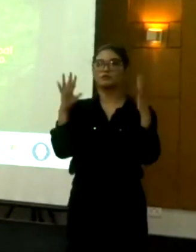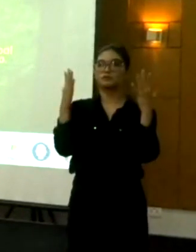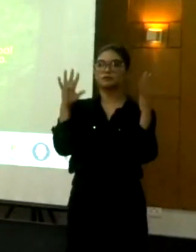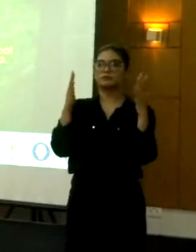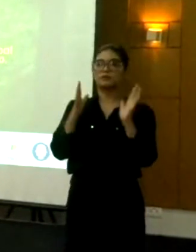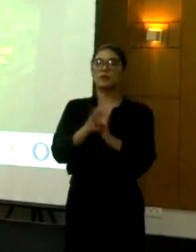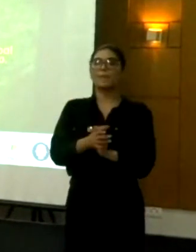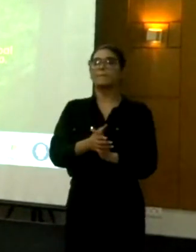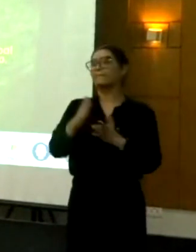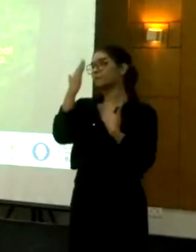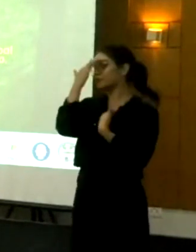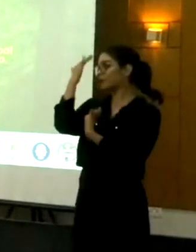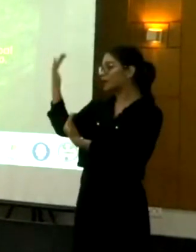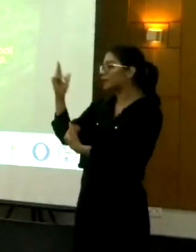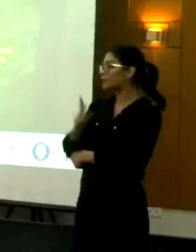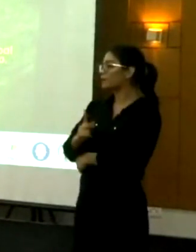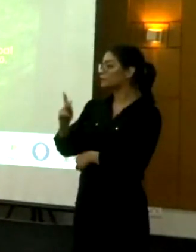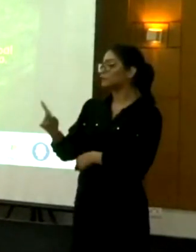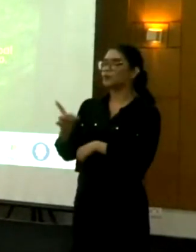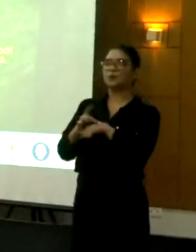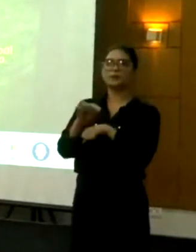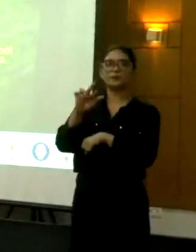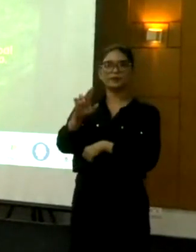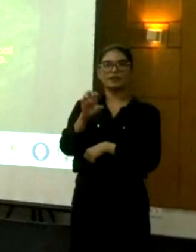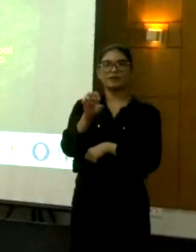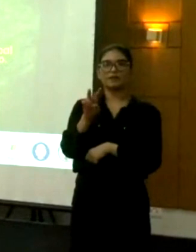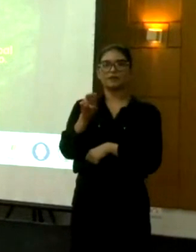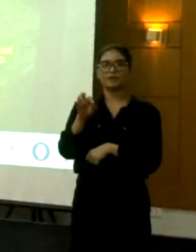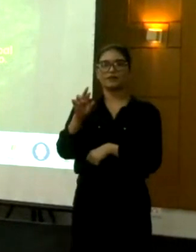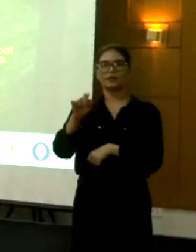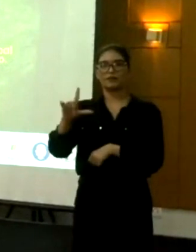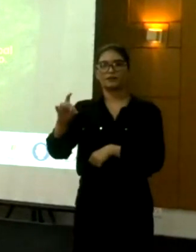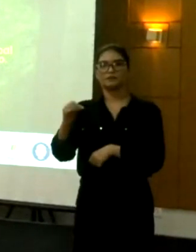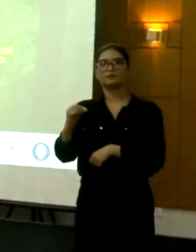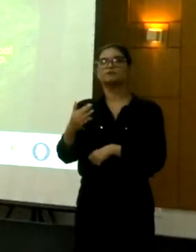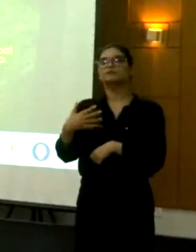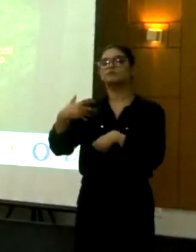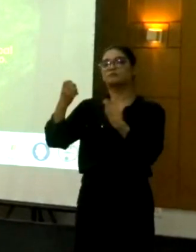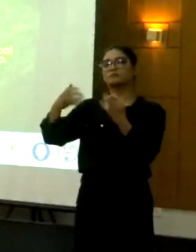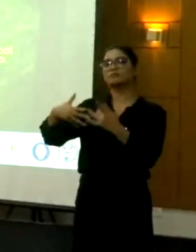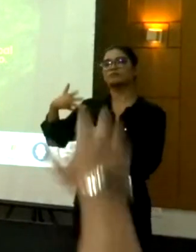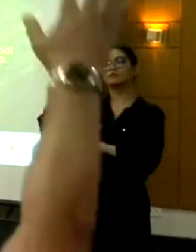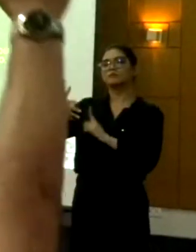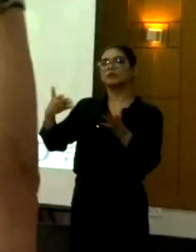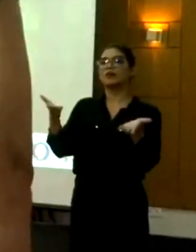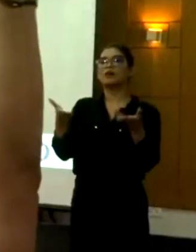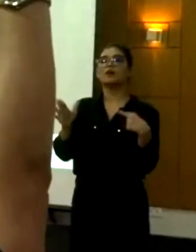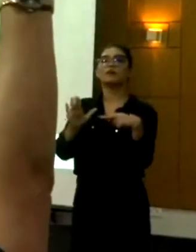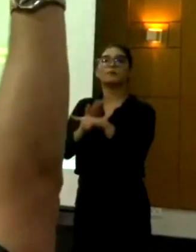now we thank professor doctor Everaldo de Souza for his contribution we are now open for questions please